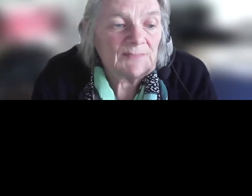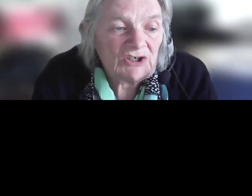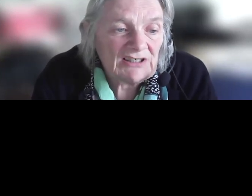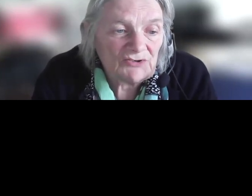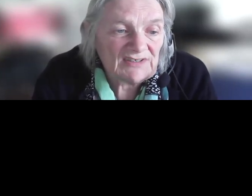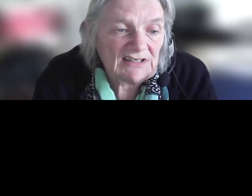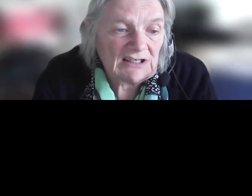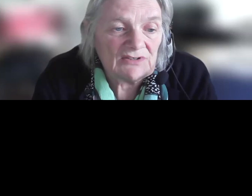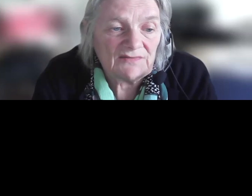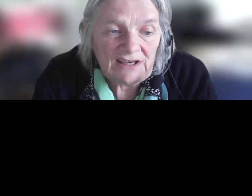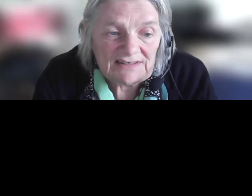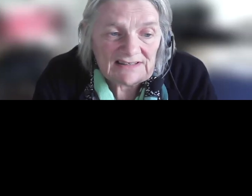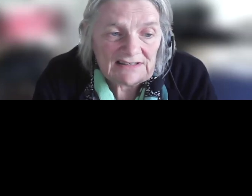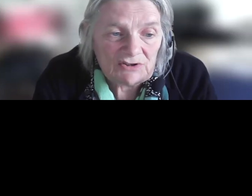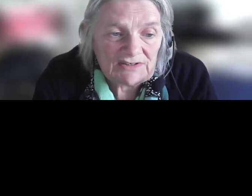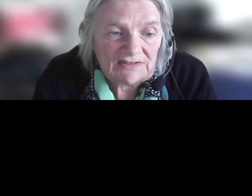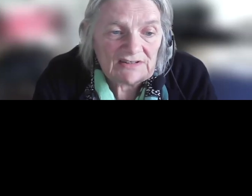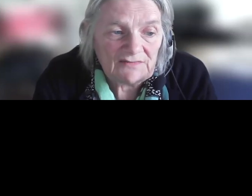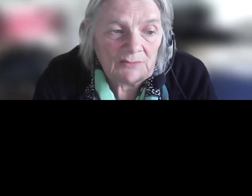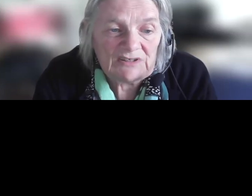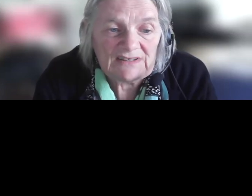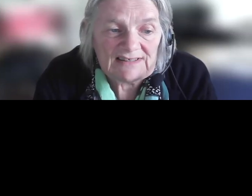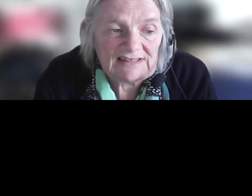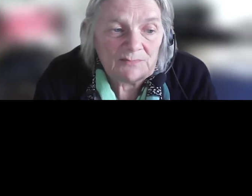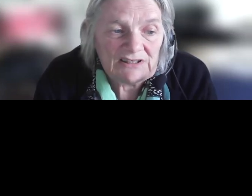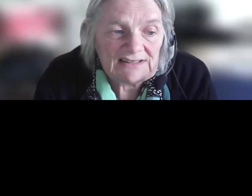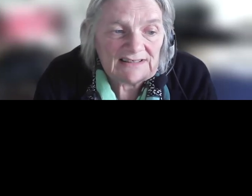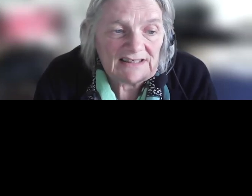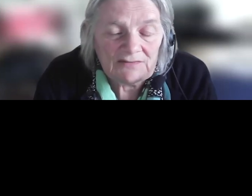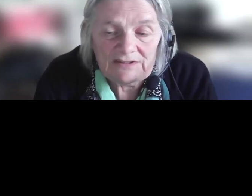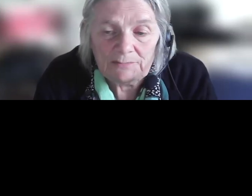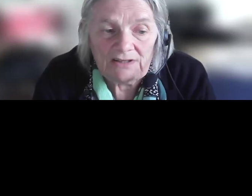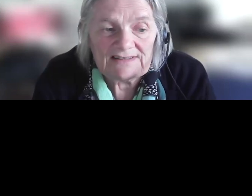special interest in inclusive Housing Solutions to the development of existing buildings infill plots